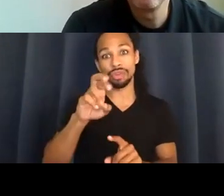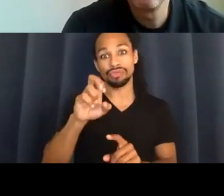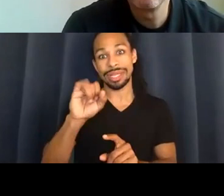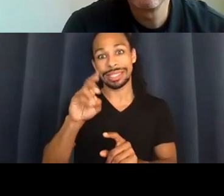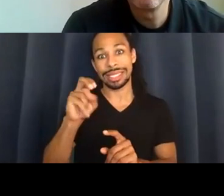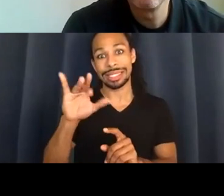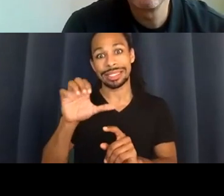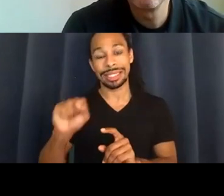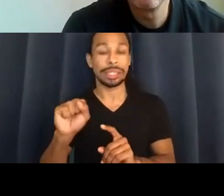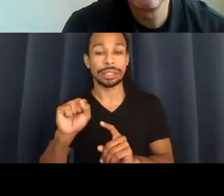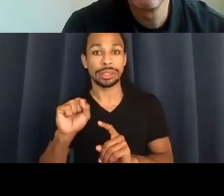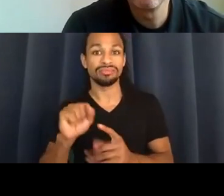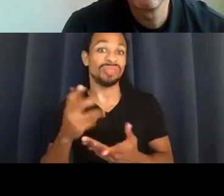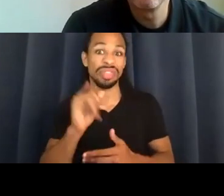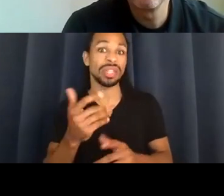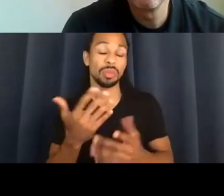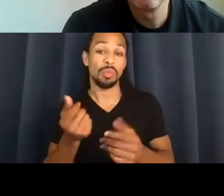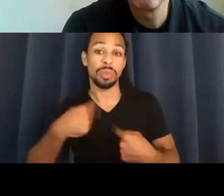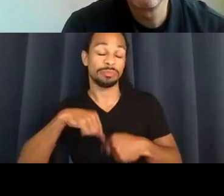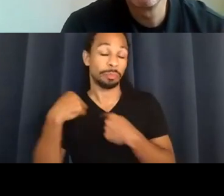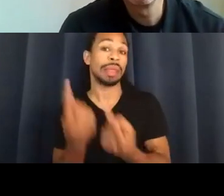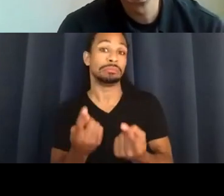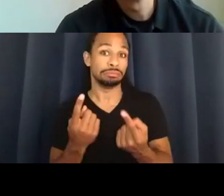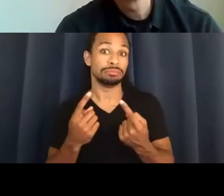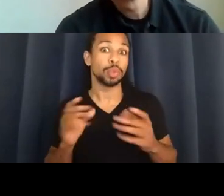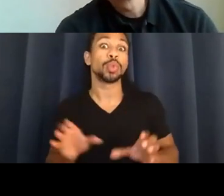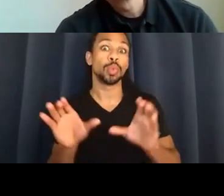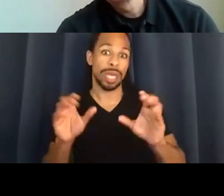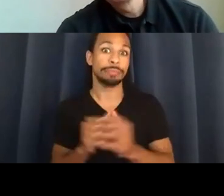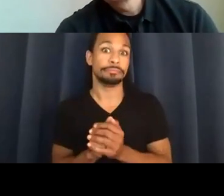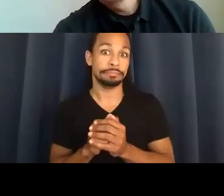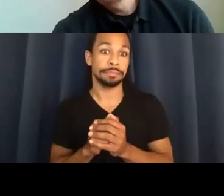18:08:04 >> CANDACE THOMPSON-ZACHERY: Thank you, Marjani. It is remembering what your